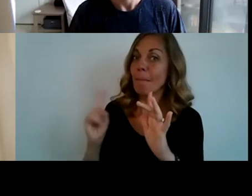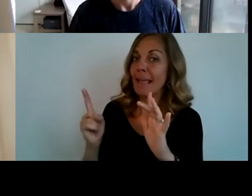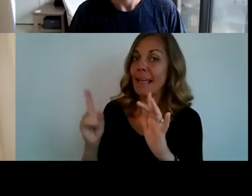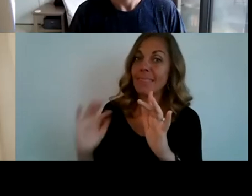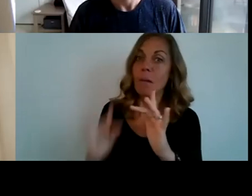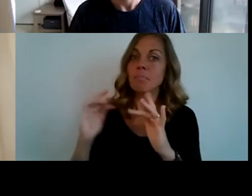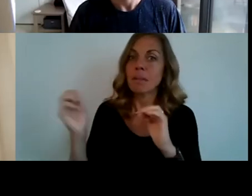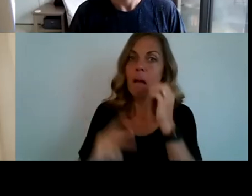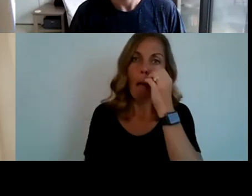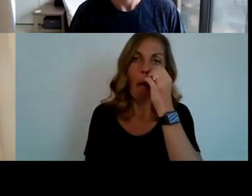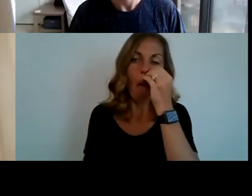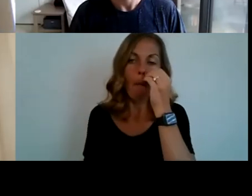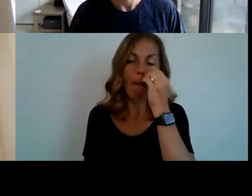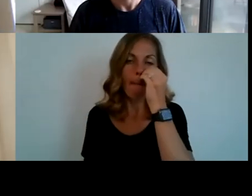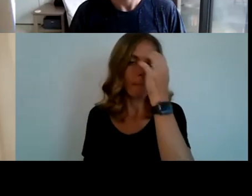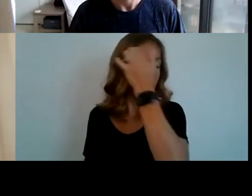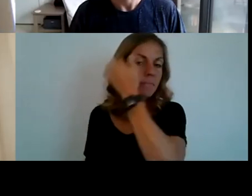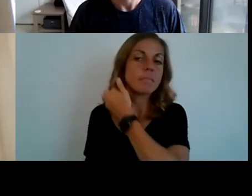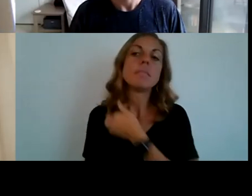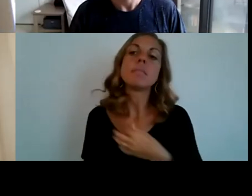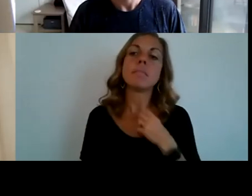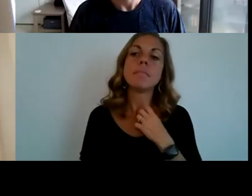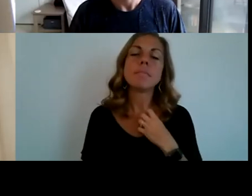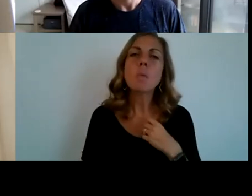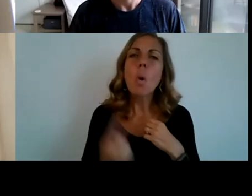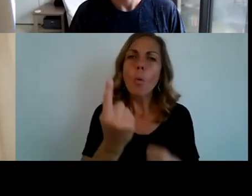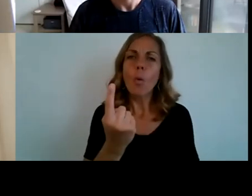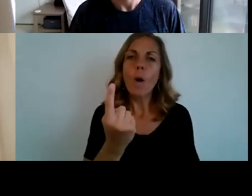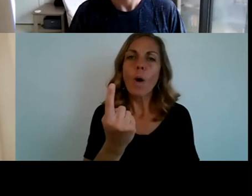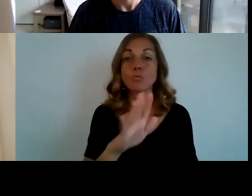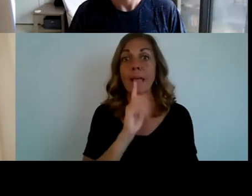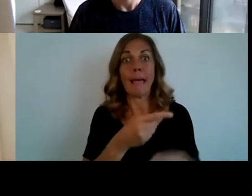I want to jump to one of the questions, I have a lot more questions. And a lot of questions